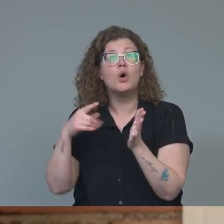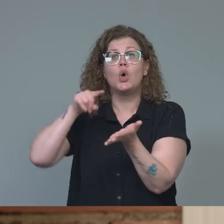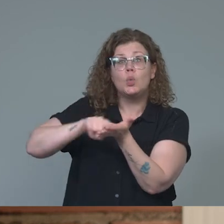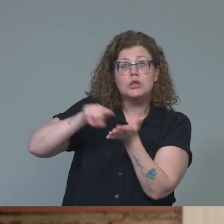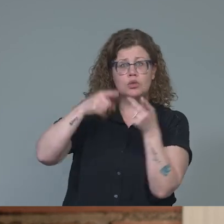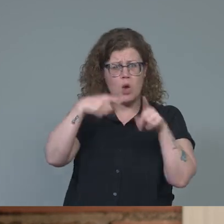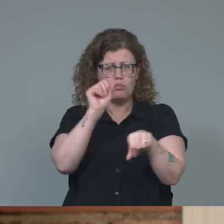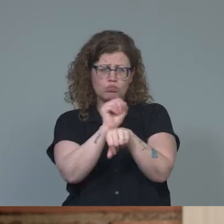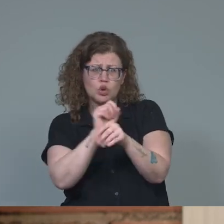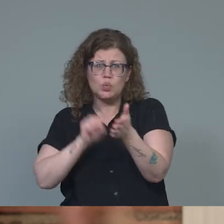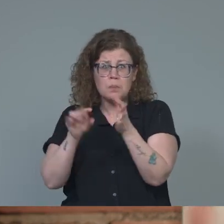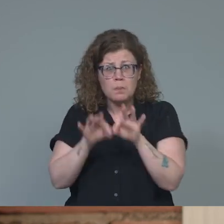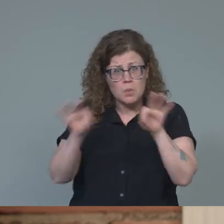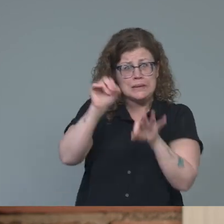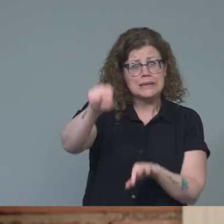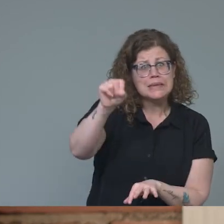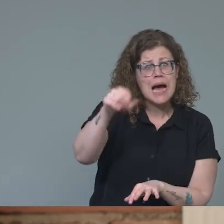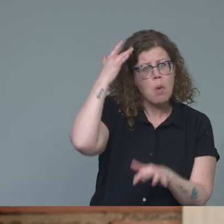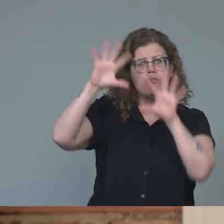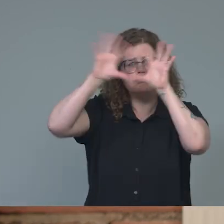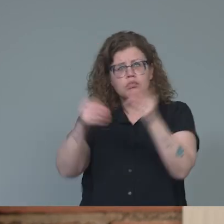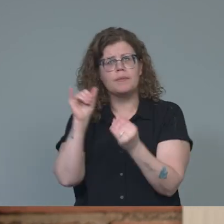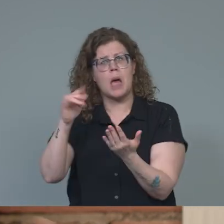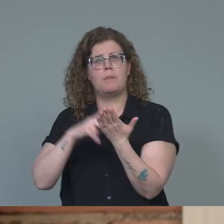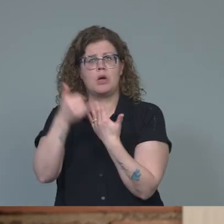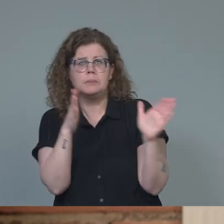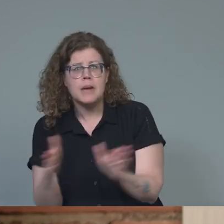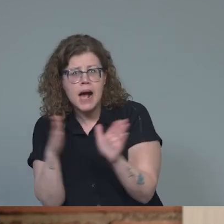research is an important part of the overall project planning and can be a very engaging